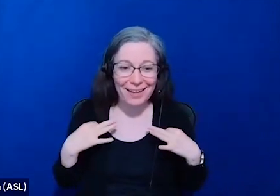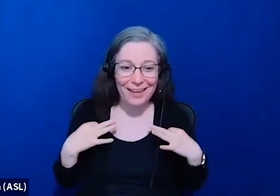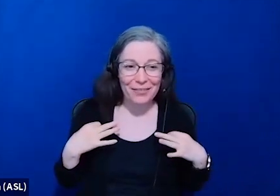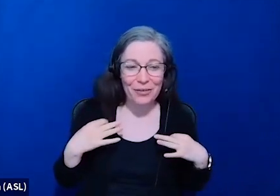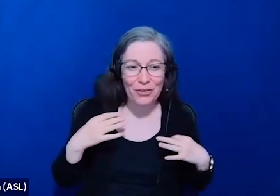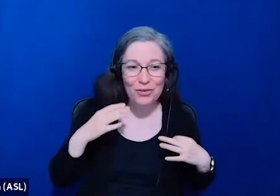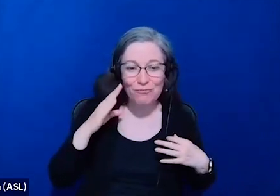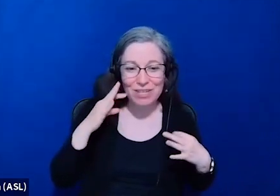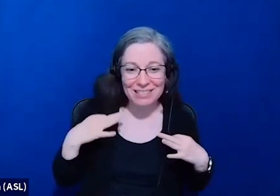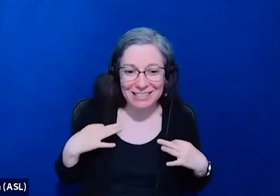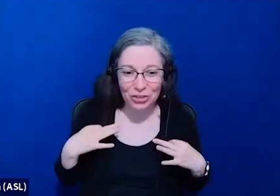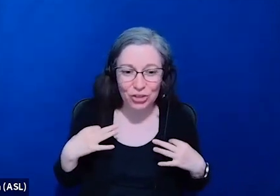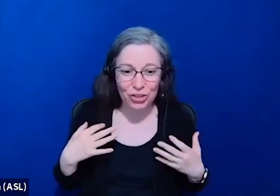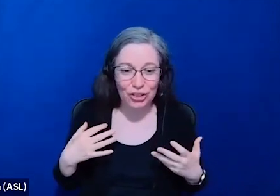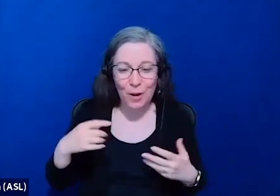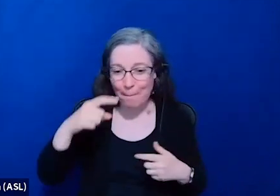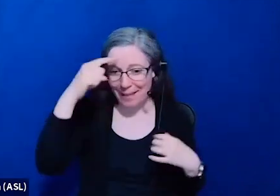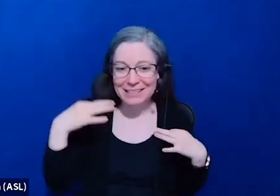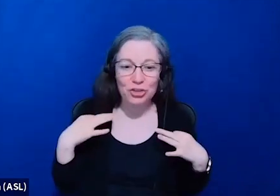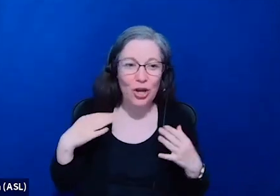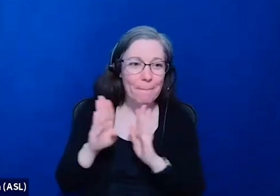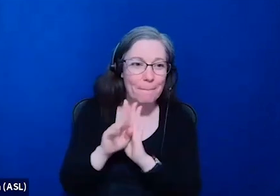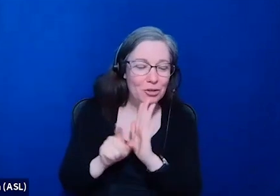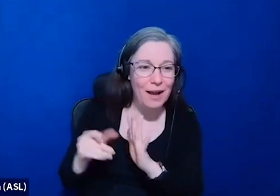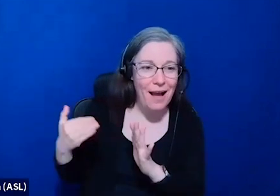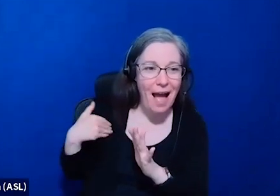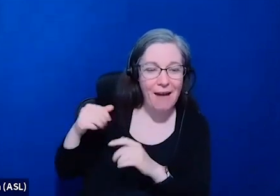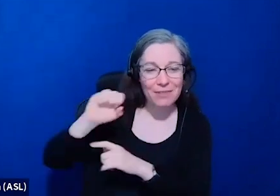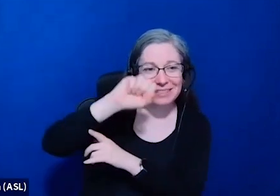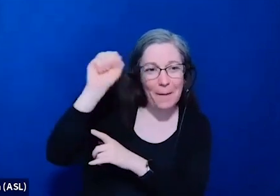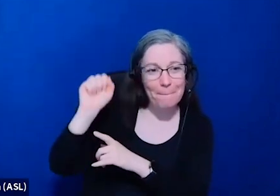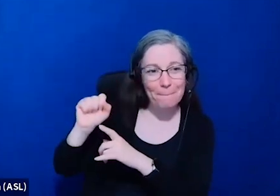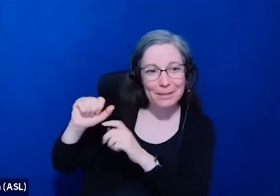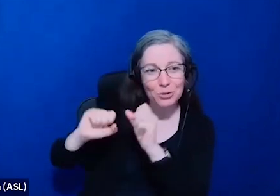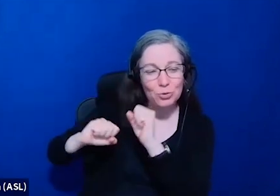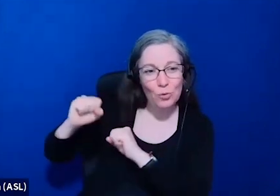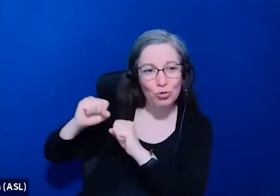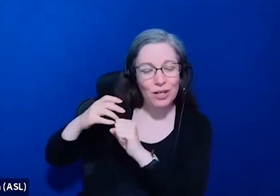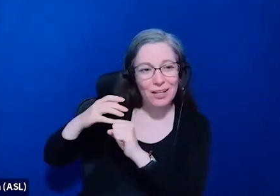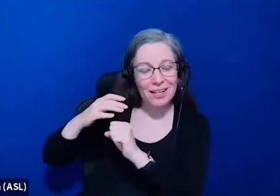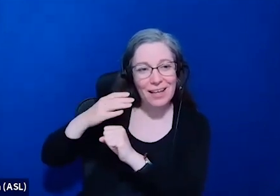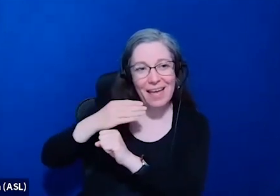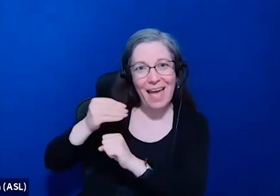the legal space age sculpture and the American flag because I recently became a US citizen.